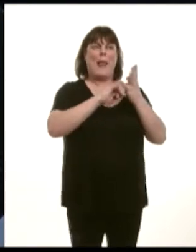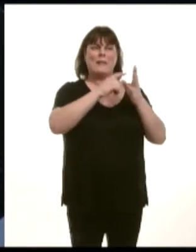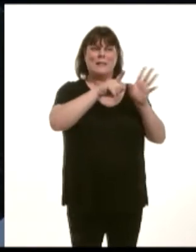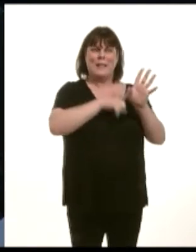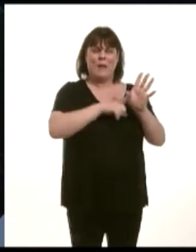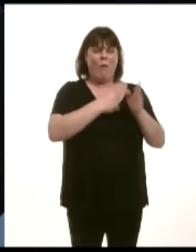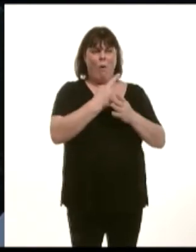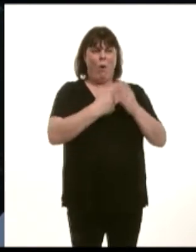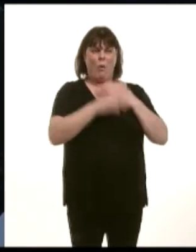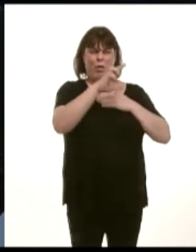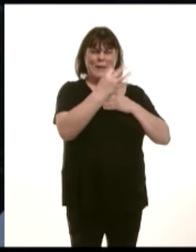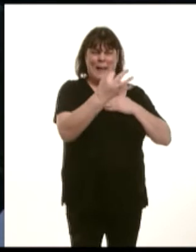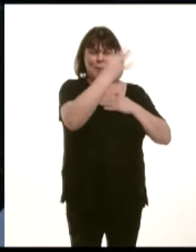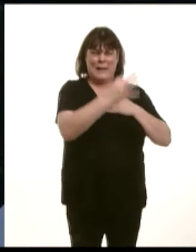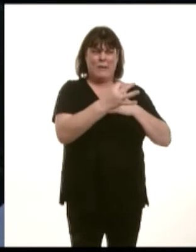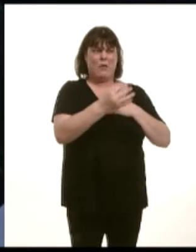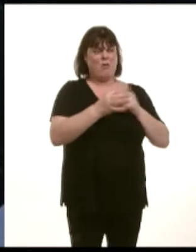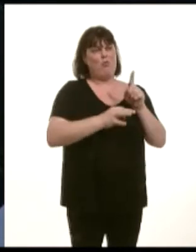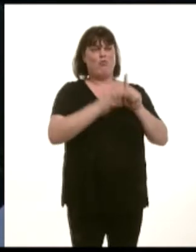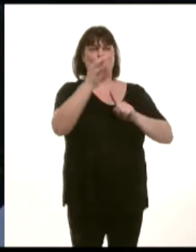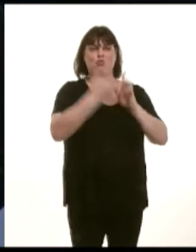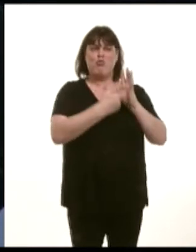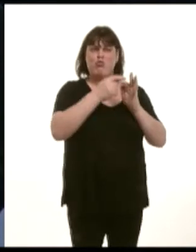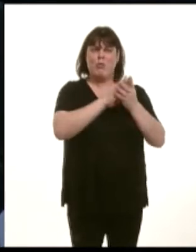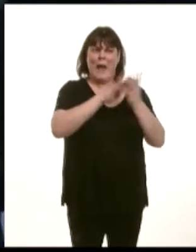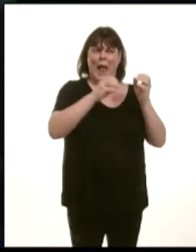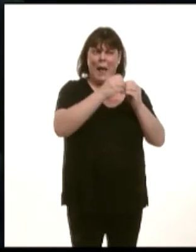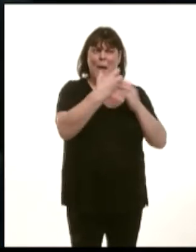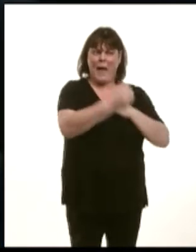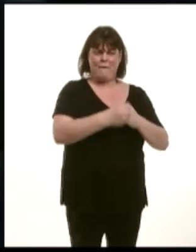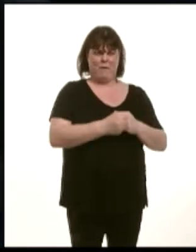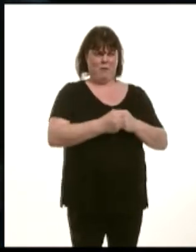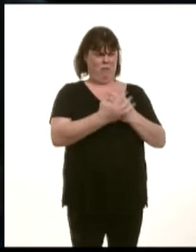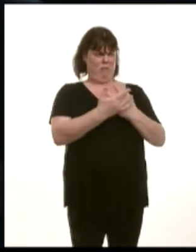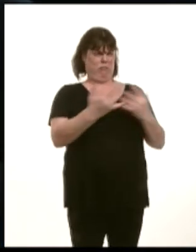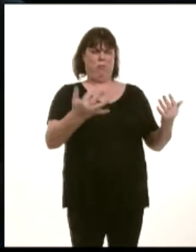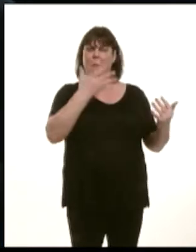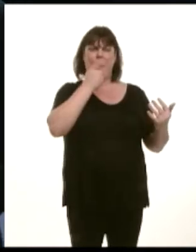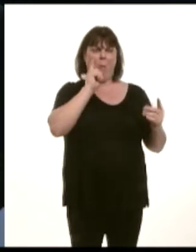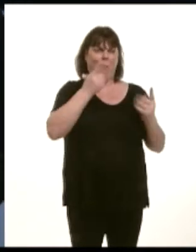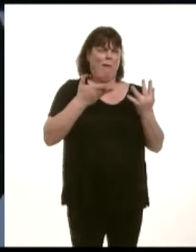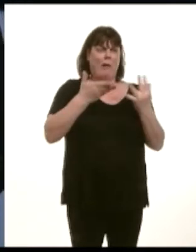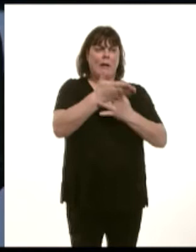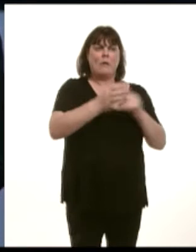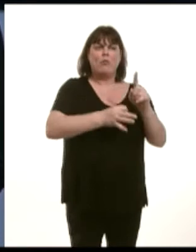That is almost 5,000 people who are missing the opportunity to access potentially life-saving intervention.